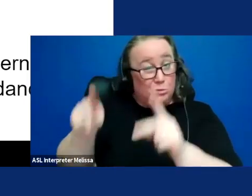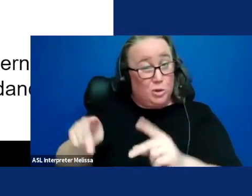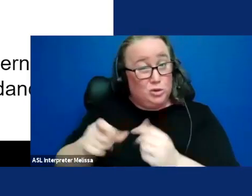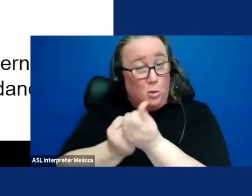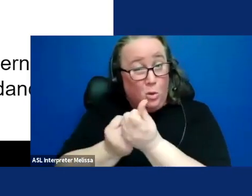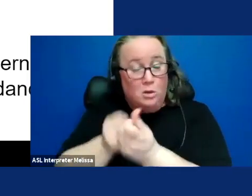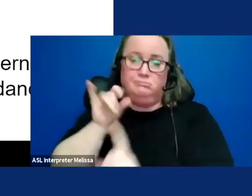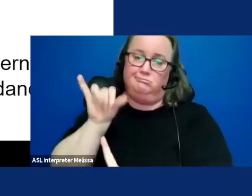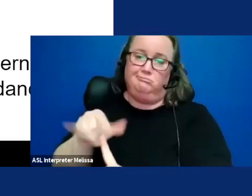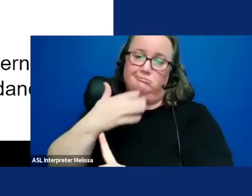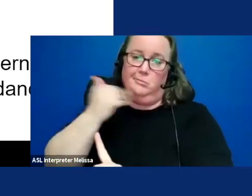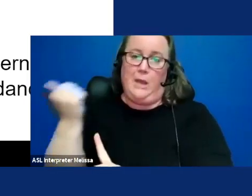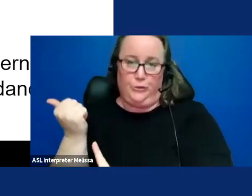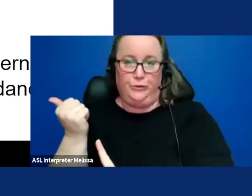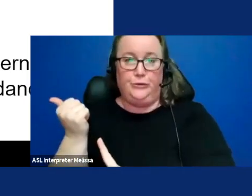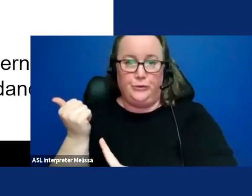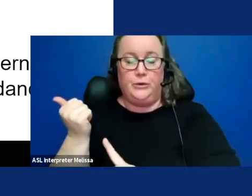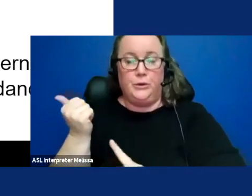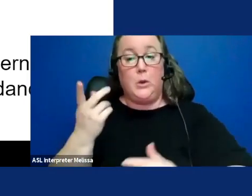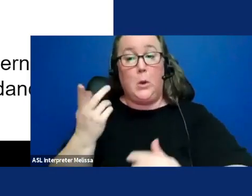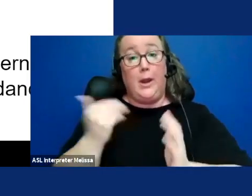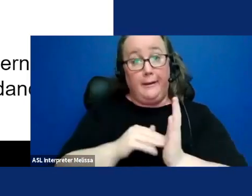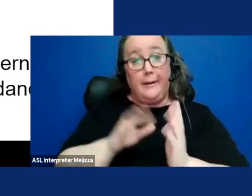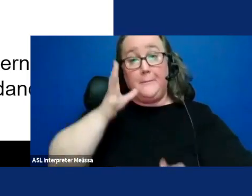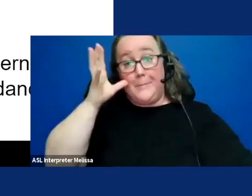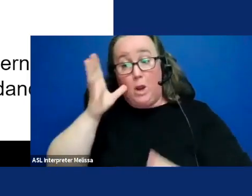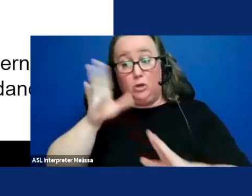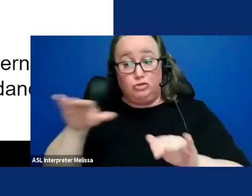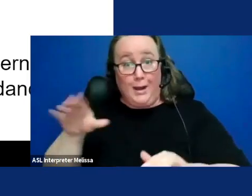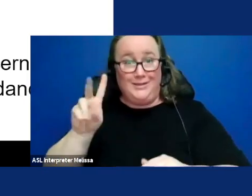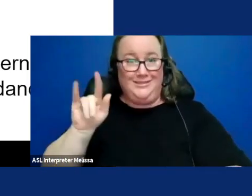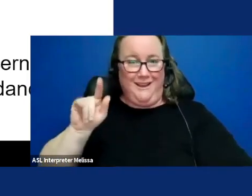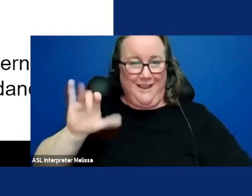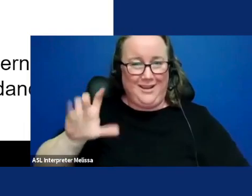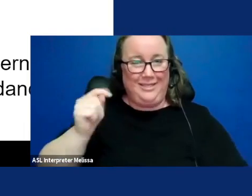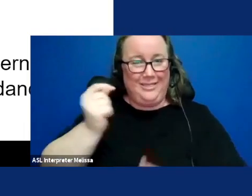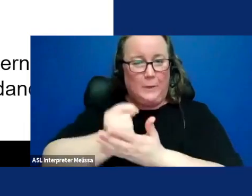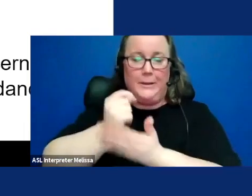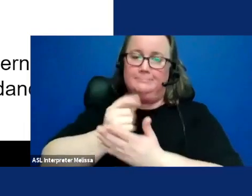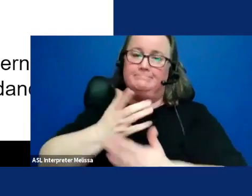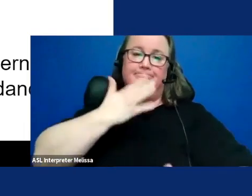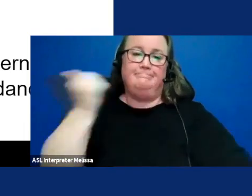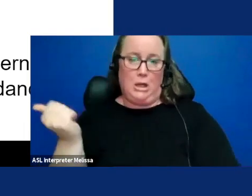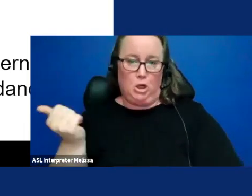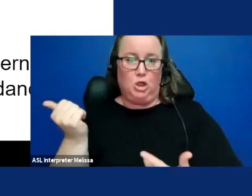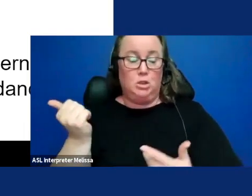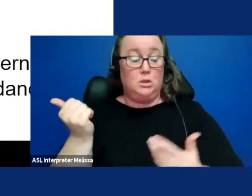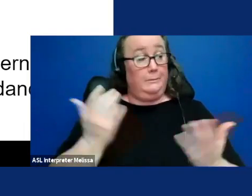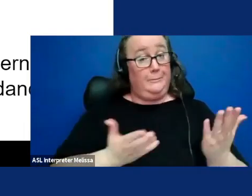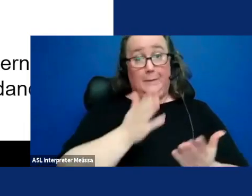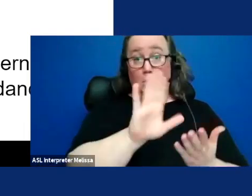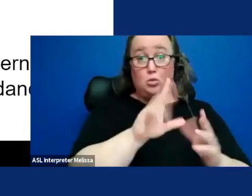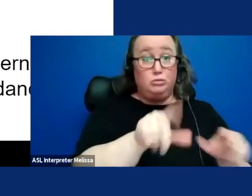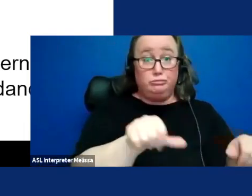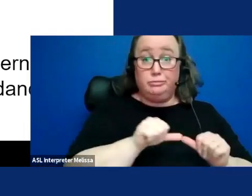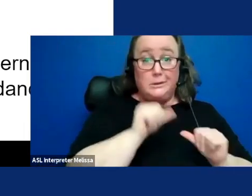child dietetic therapy is a better fit. So even if your jurisdiction doesn't have a tailored parenting class for folks with IDD,